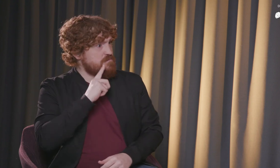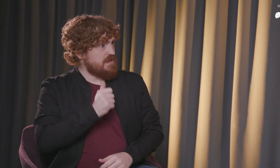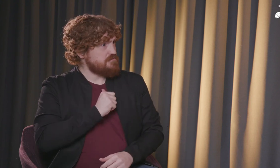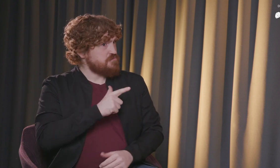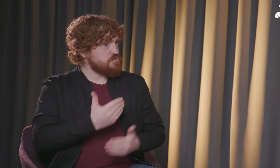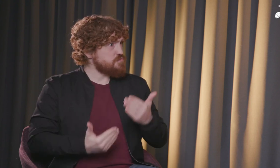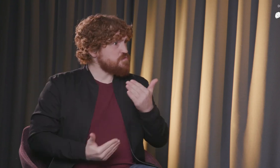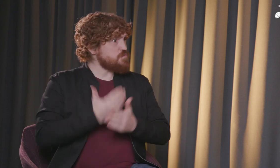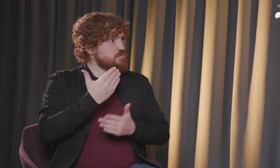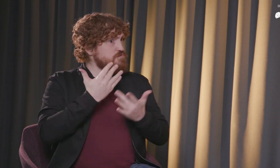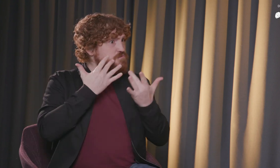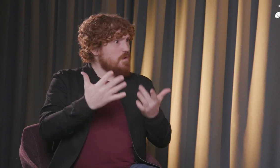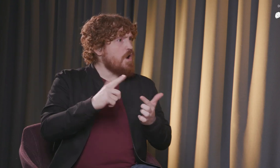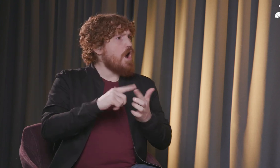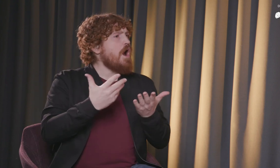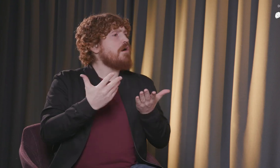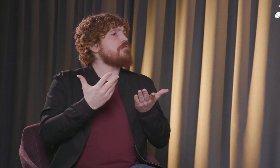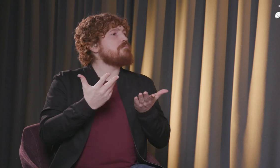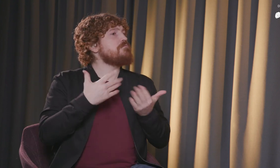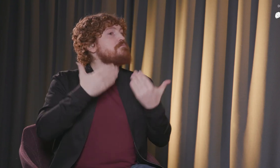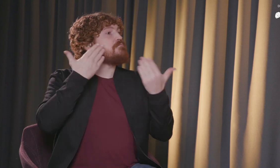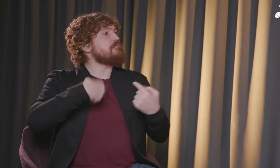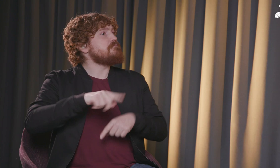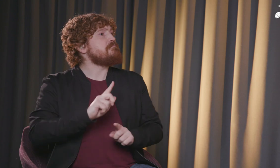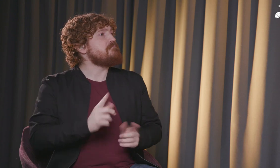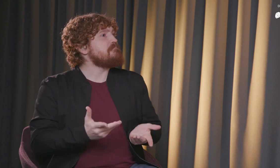should we be expecting a new show, or don’t you know yet?